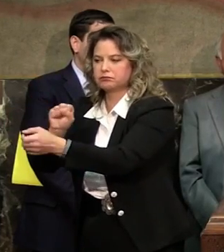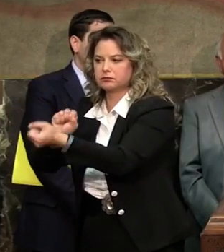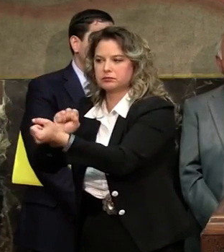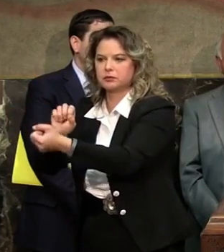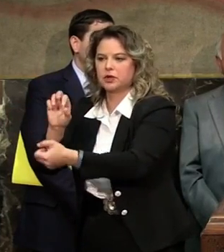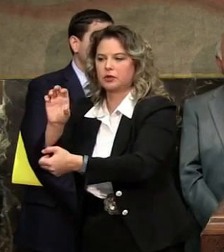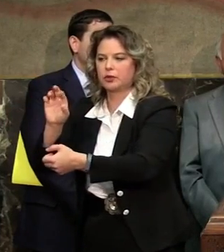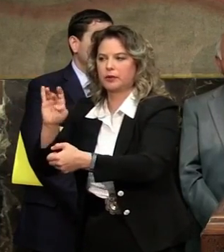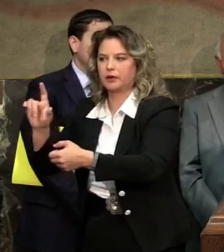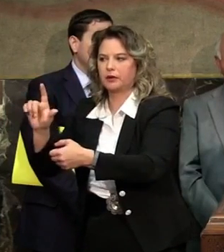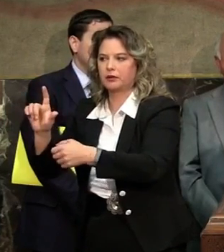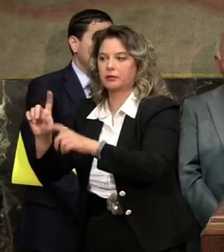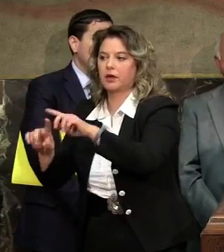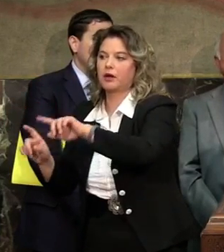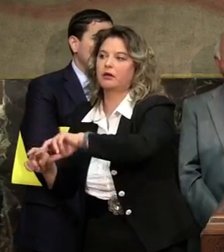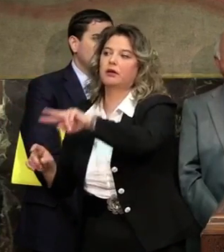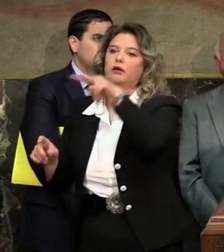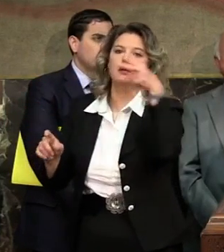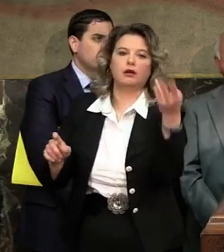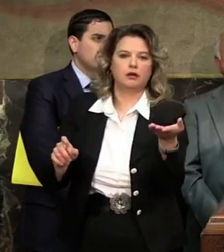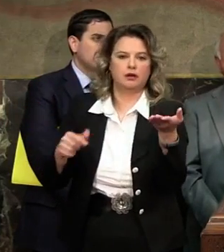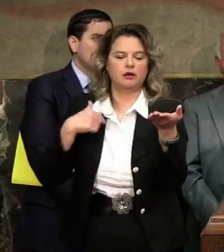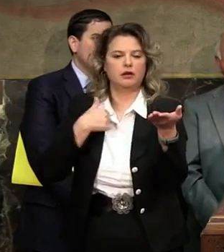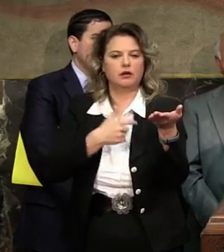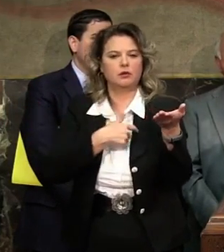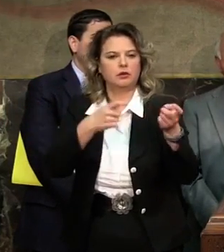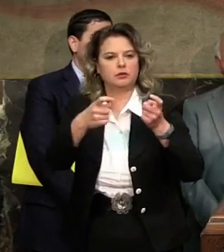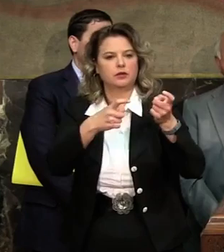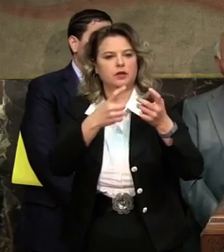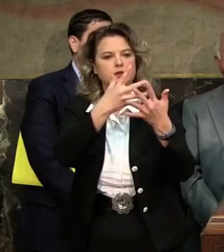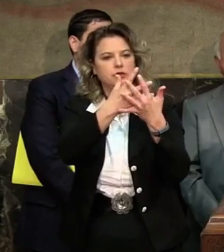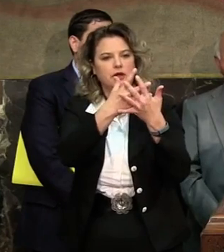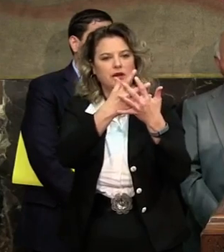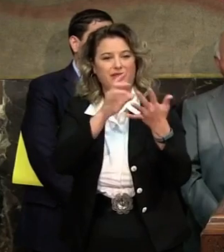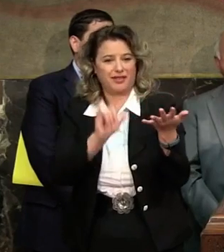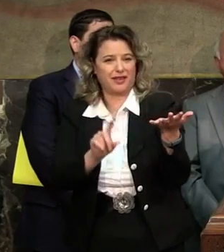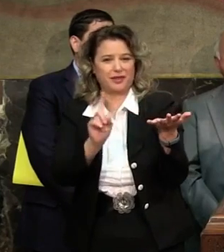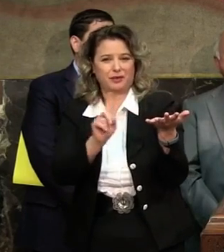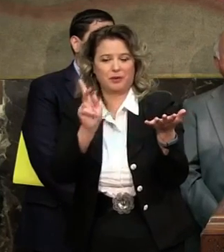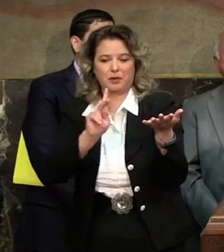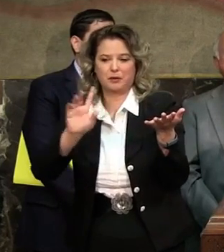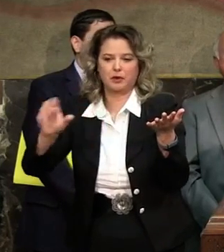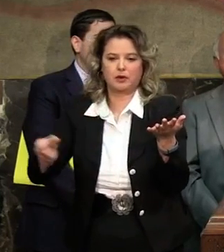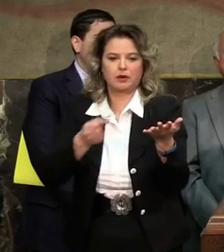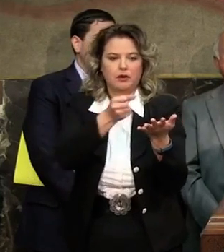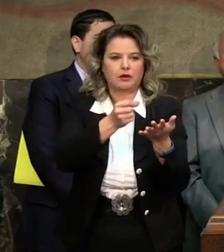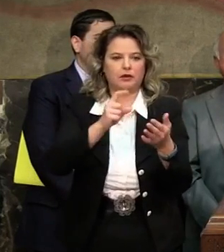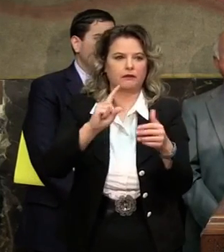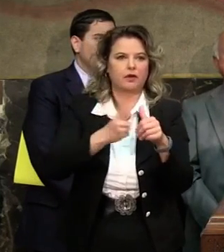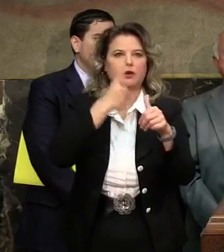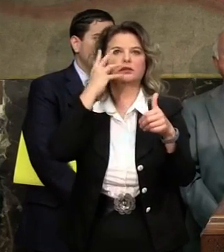the jail's where most people will experience their first incarceration of their life and many others subsequent to